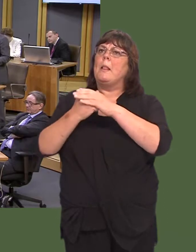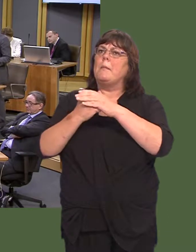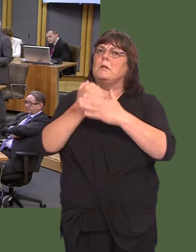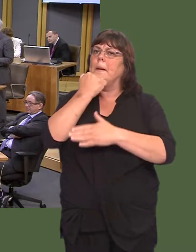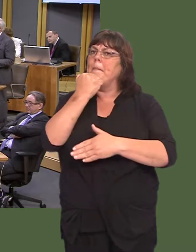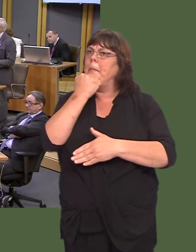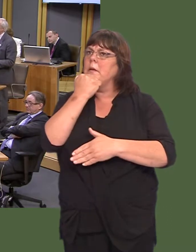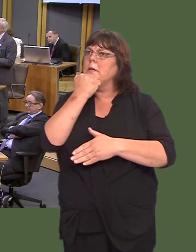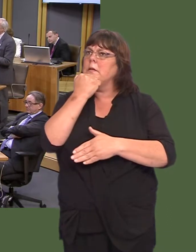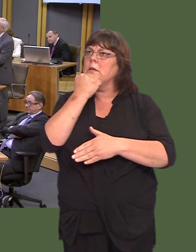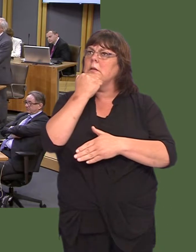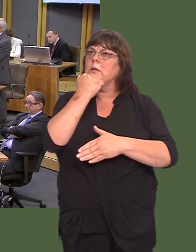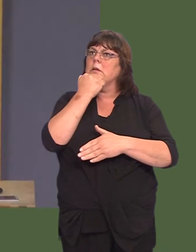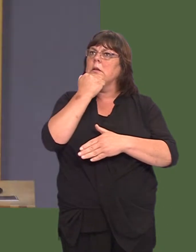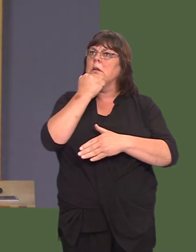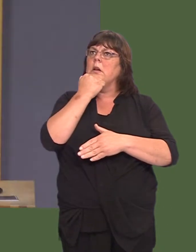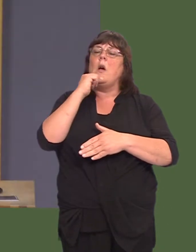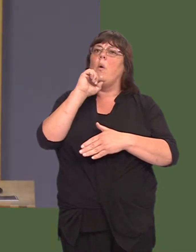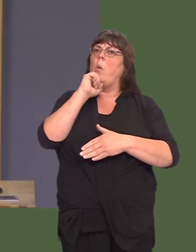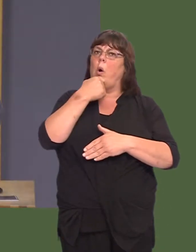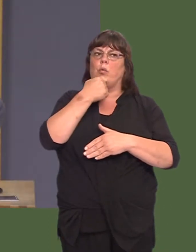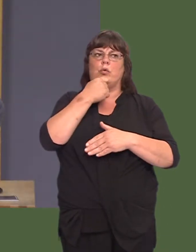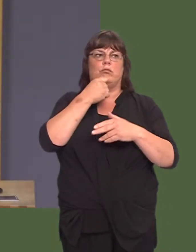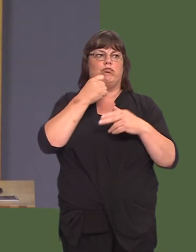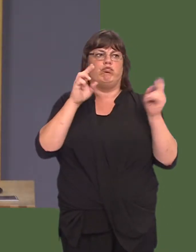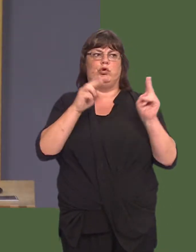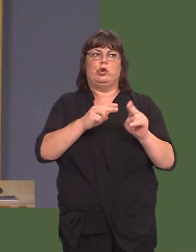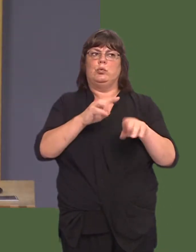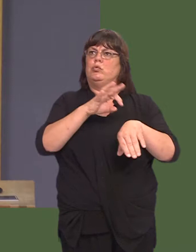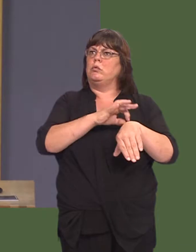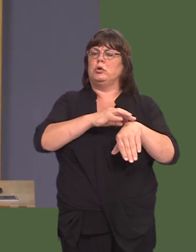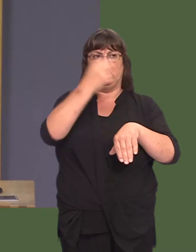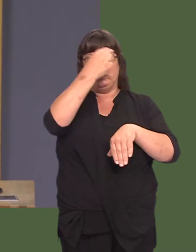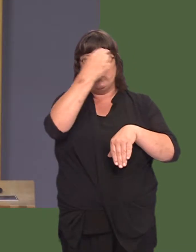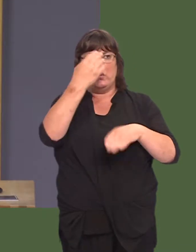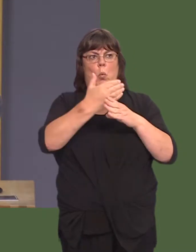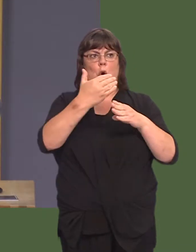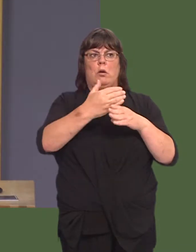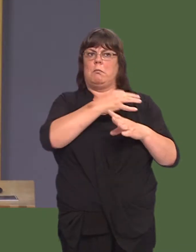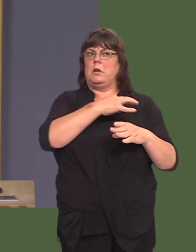such a way as to prevent the NHS filling skills gaps, particularly of professional people. Butó[Interruption.]